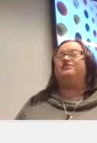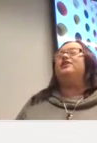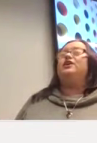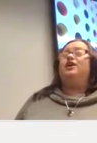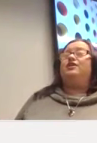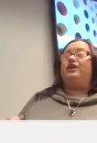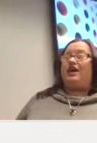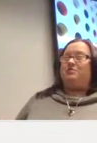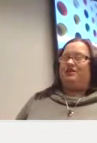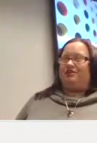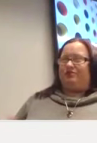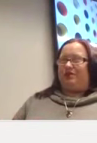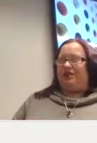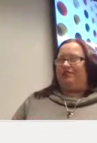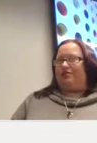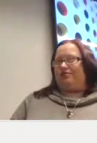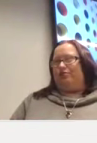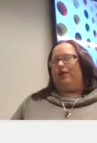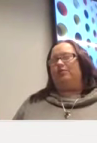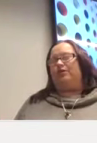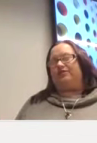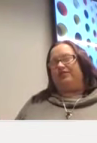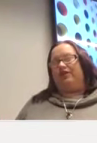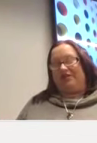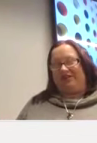Every night wear wolves get together get together to who that he will devour.